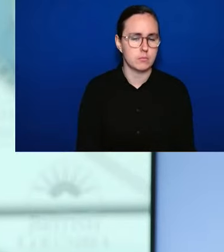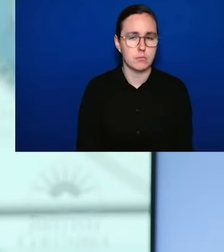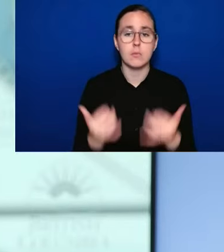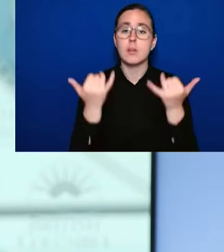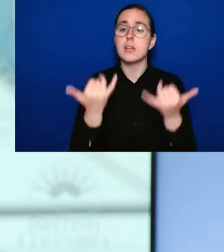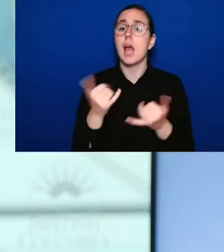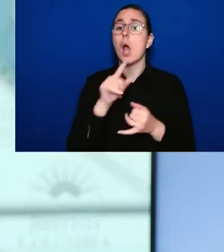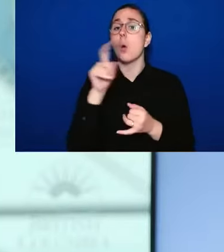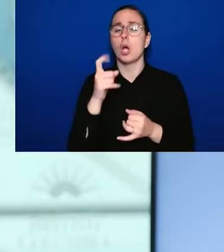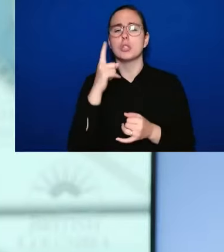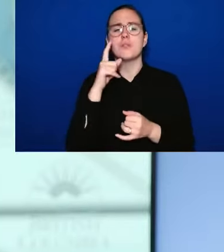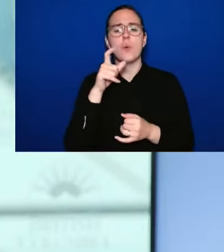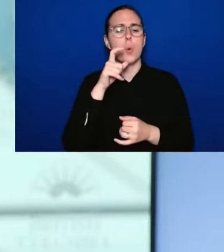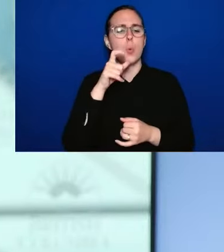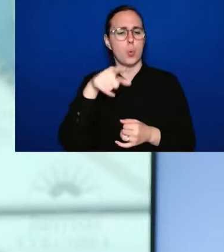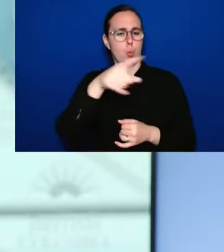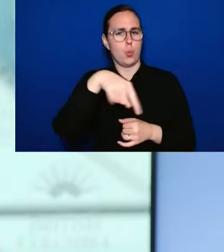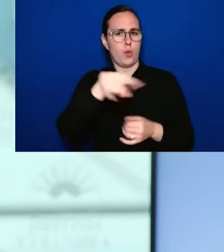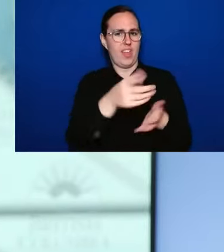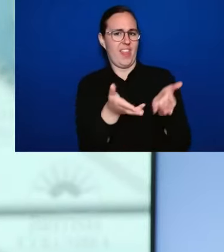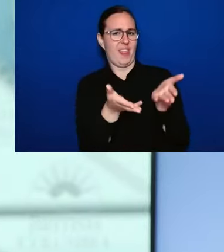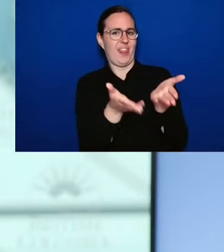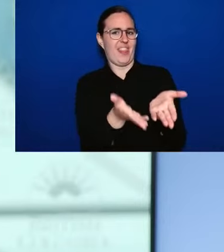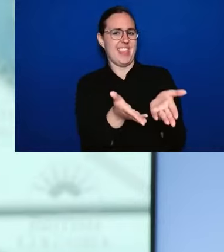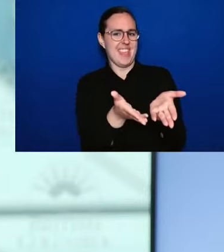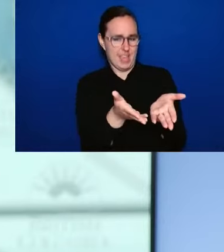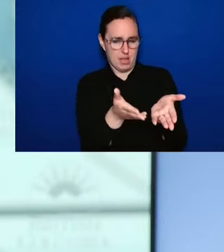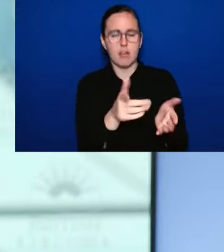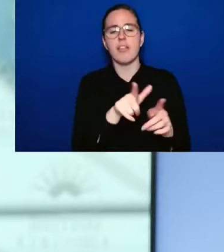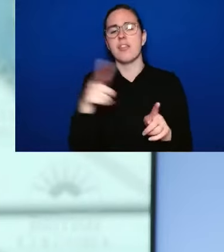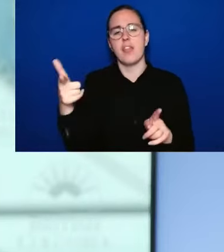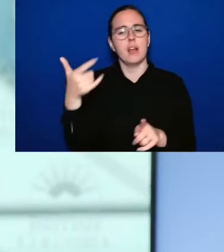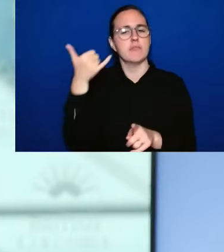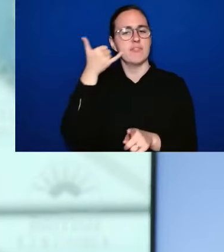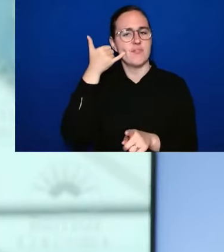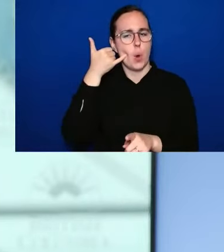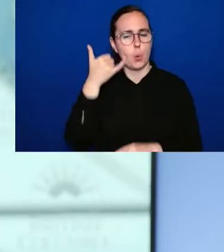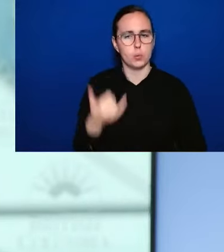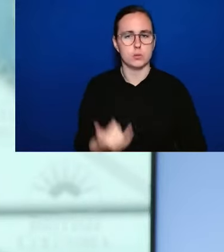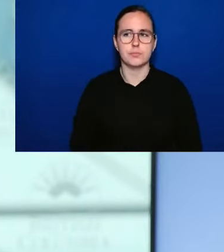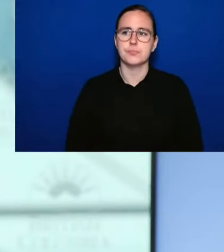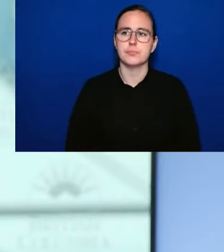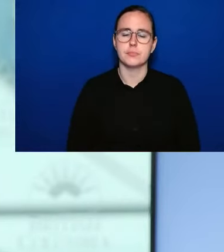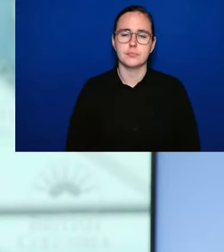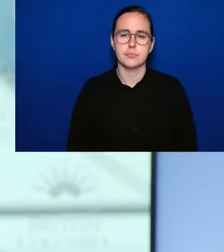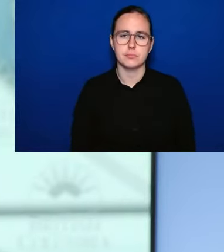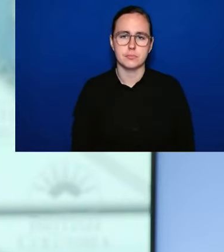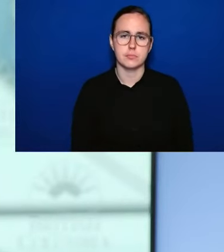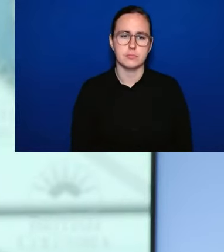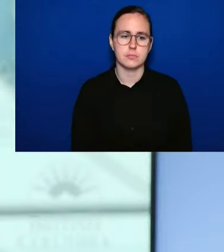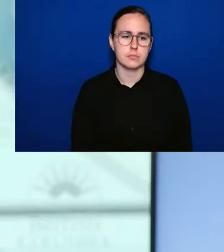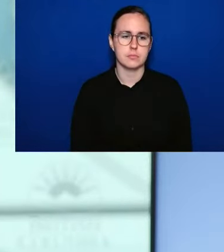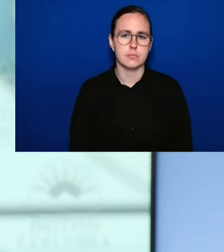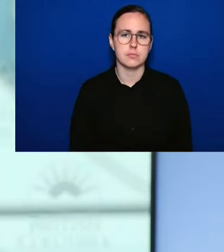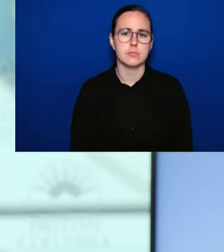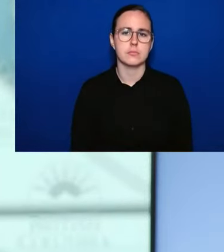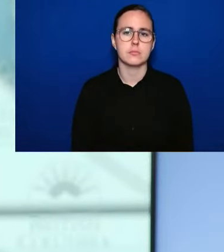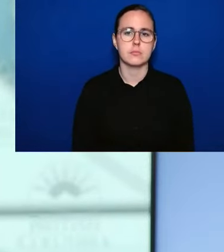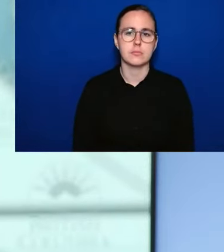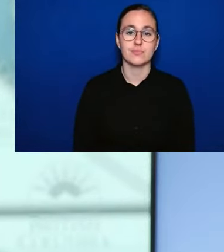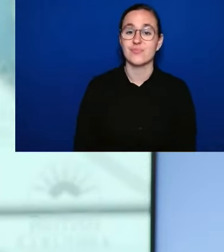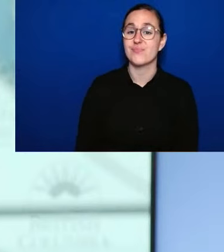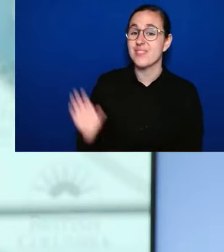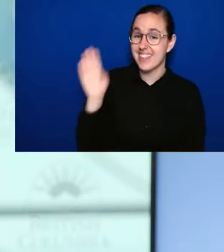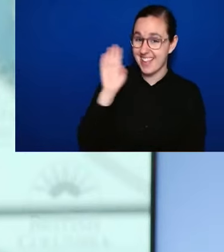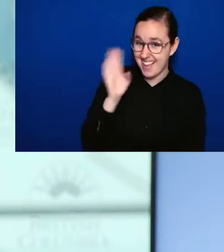question and one follow up. Hi a